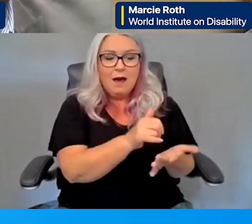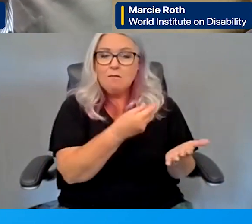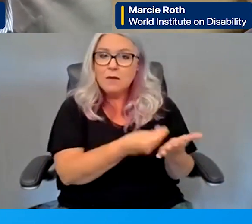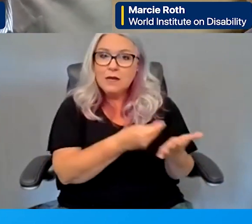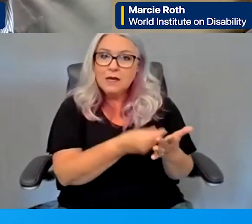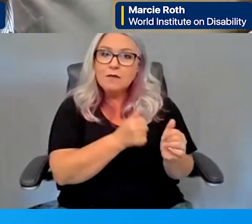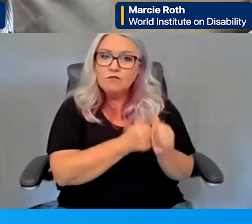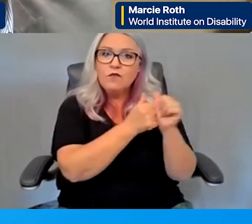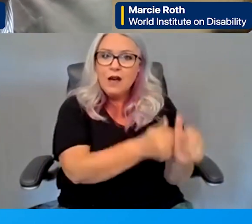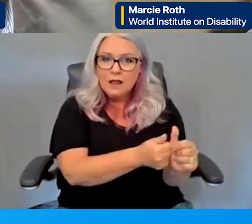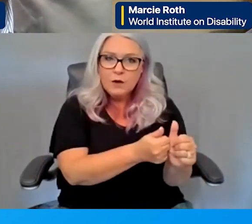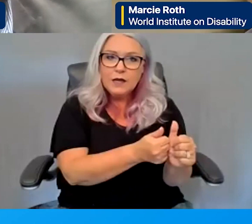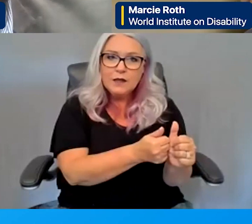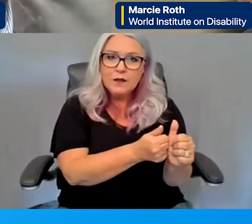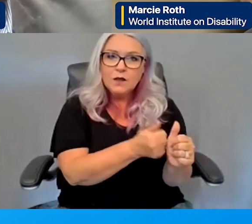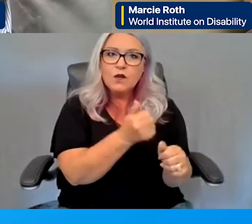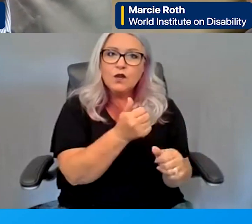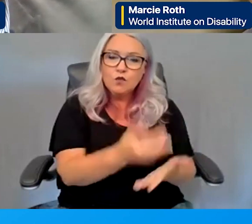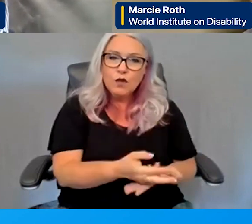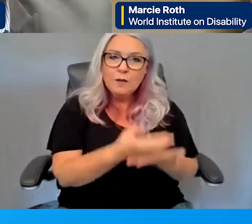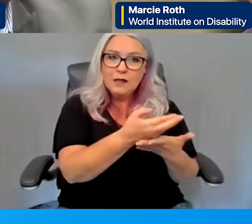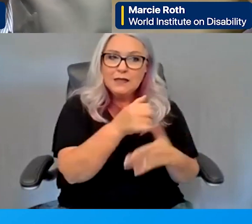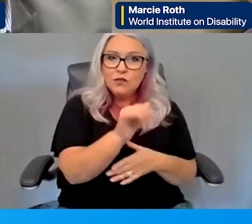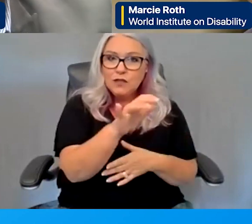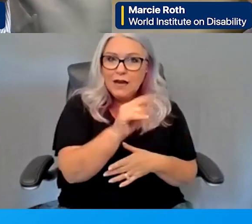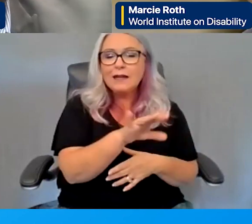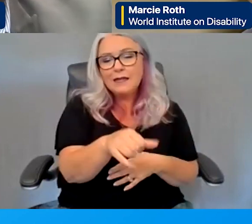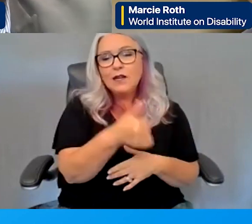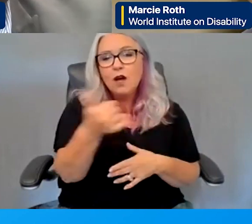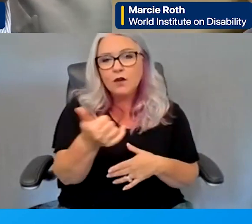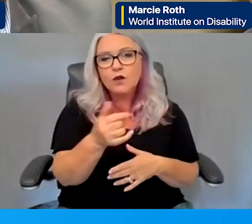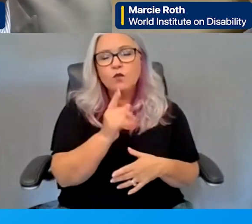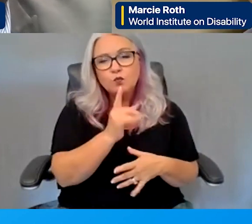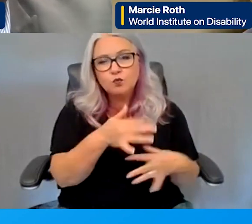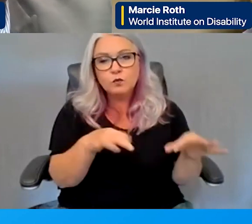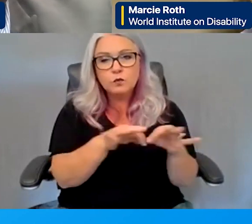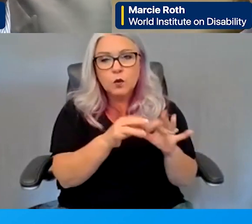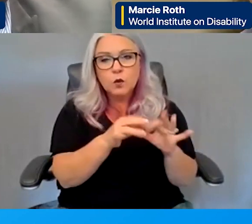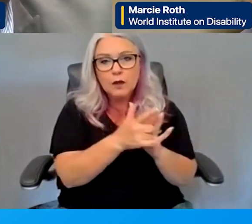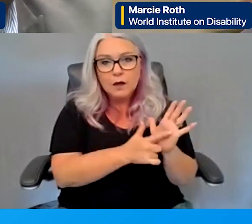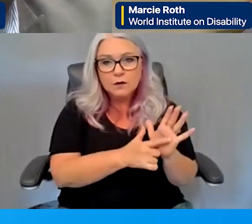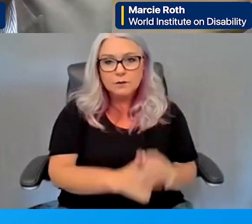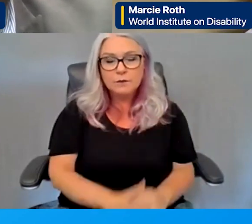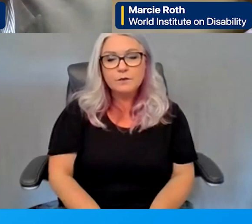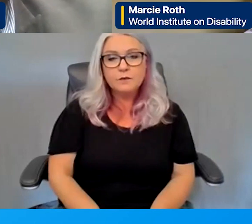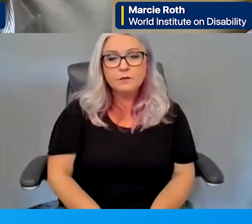rehabilitation act. And other pertinent law. Additional funds